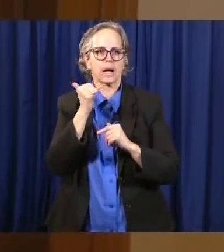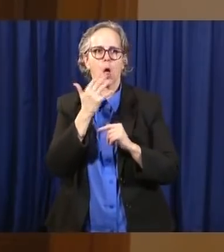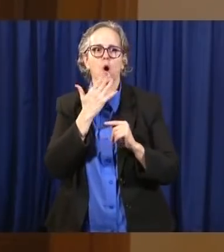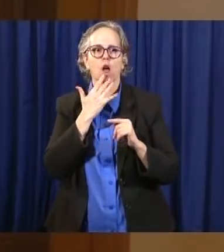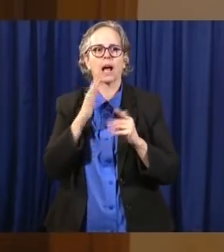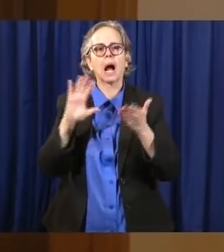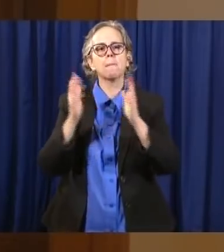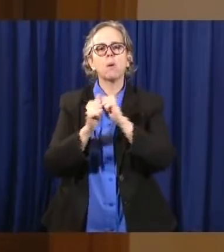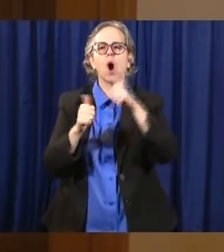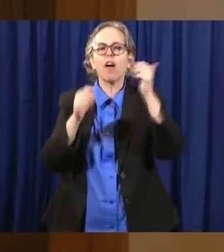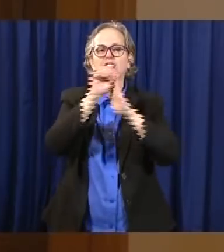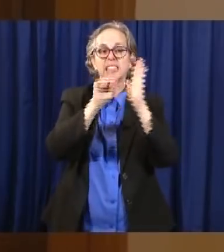CATEGORY 5. LET'S LOOK AT SOME NUMBERS.